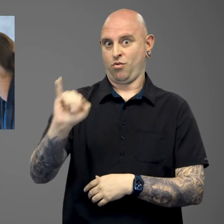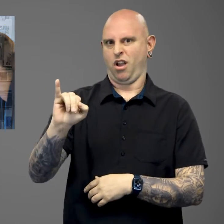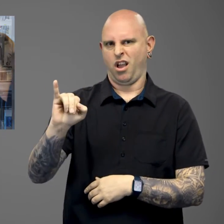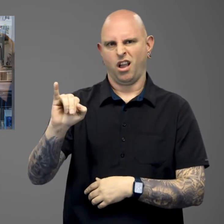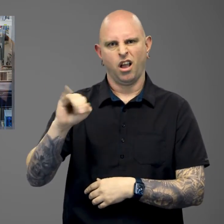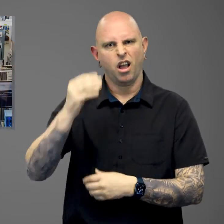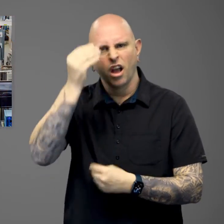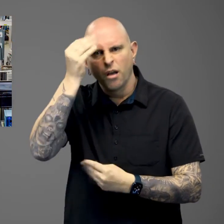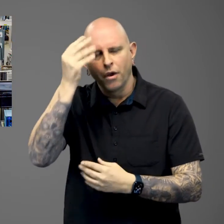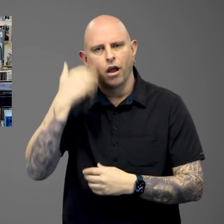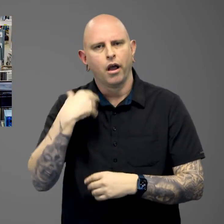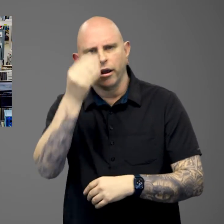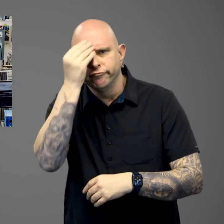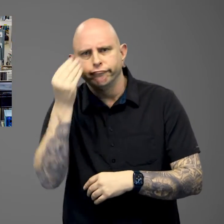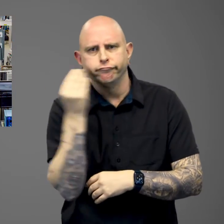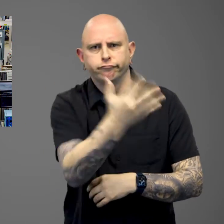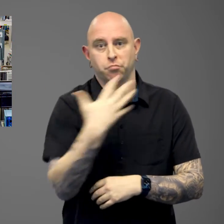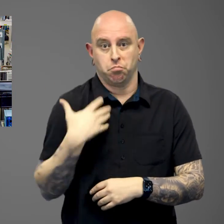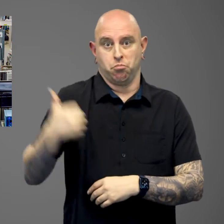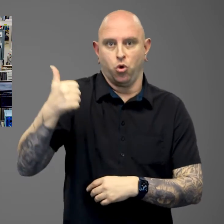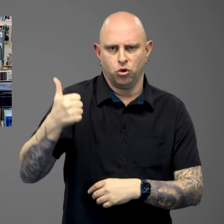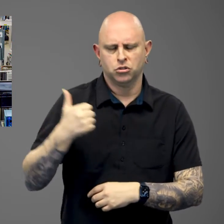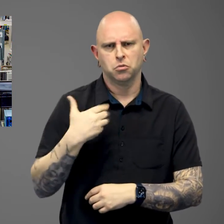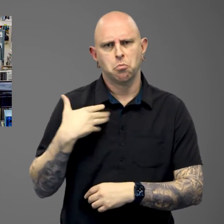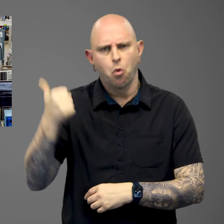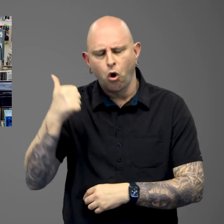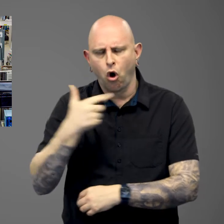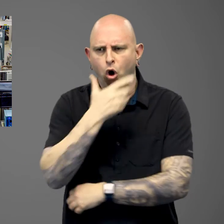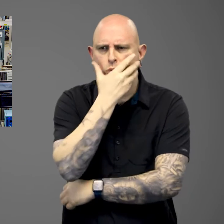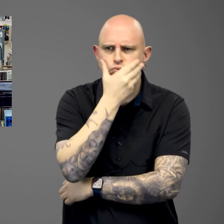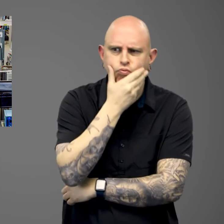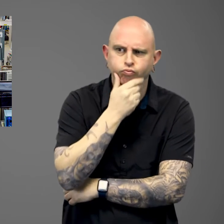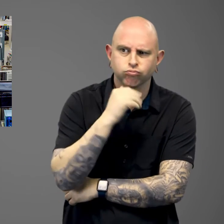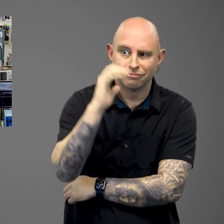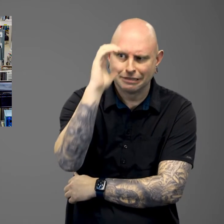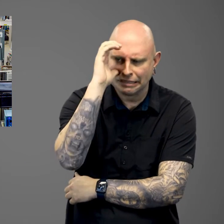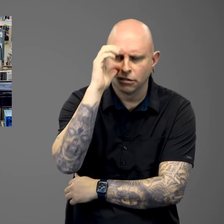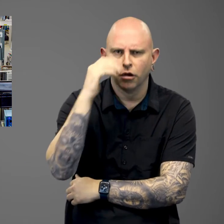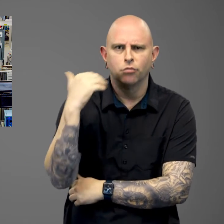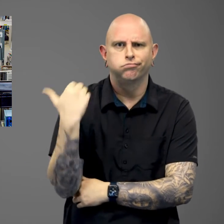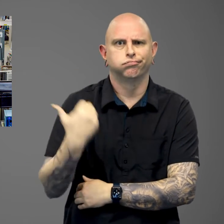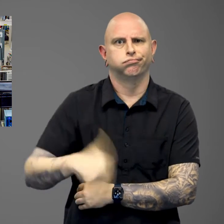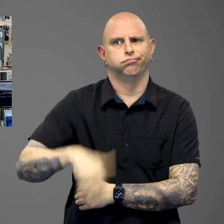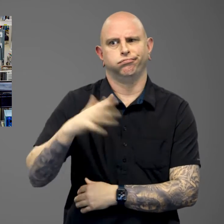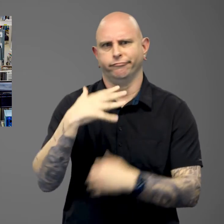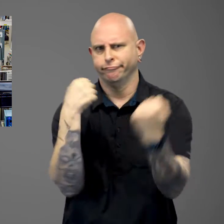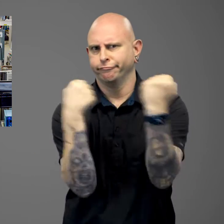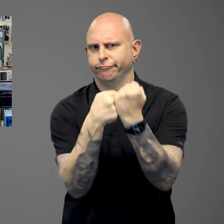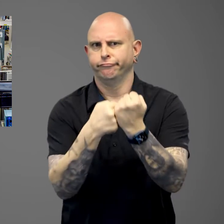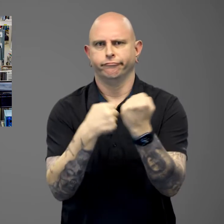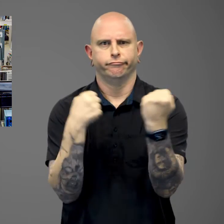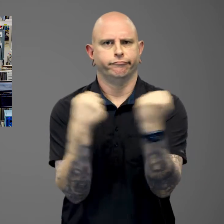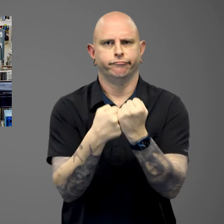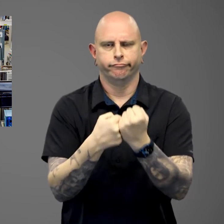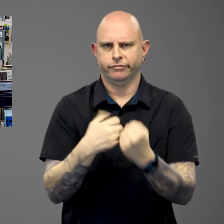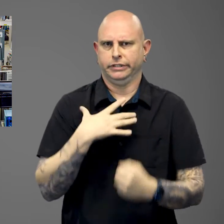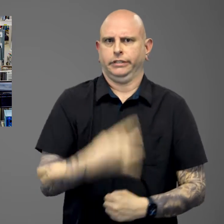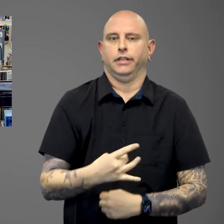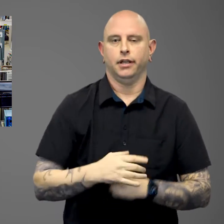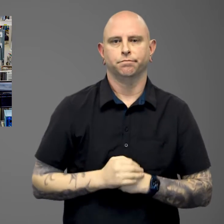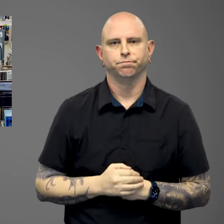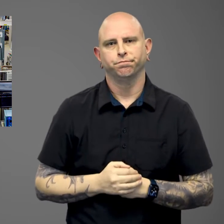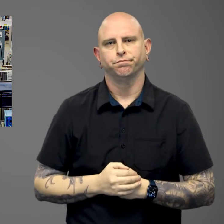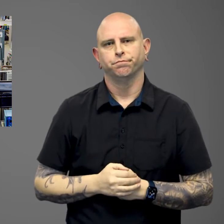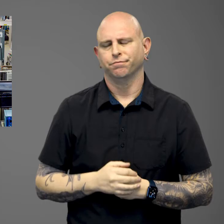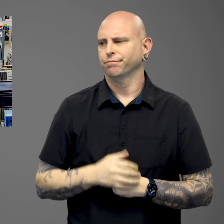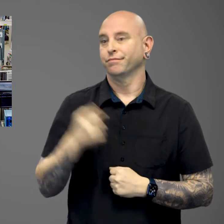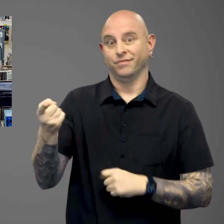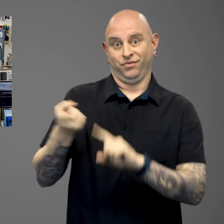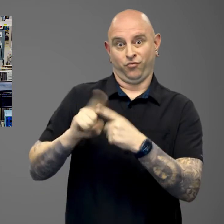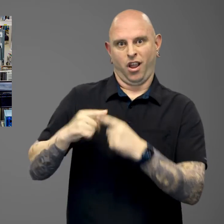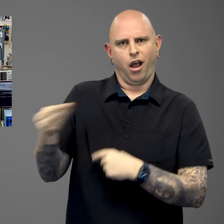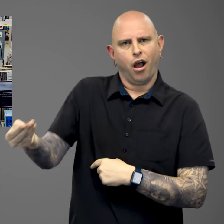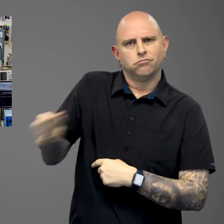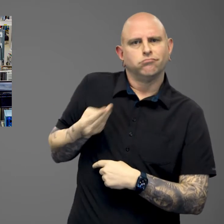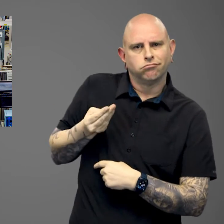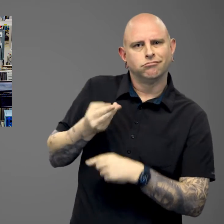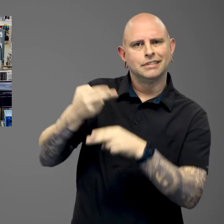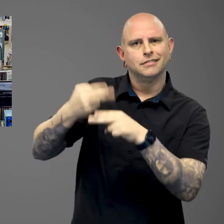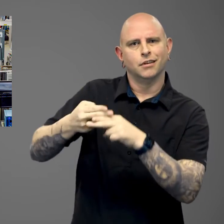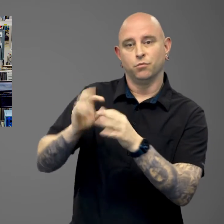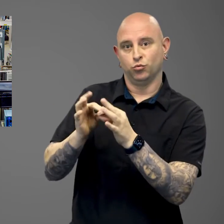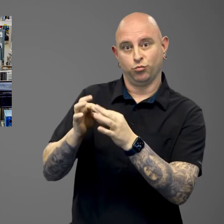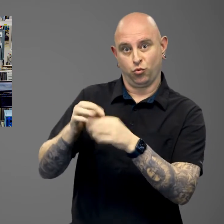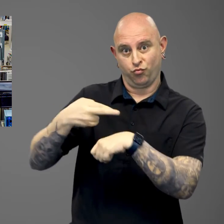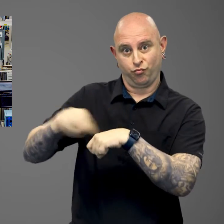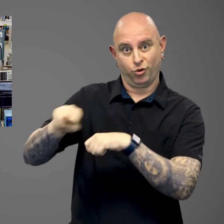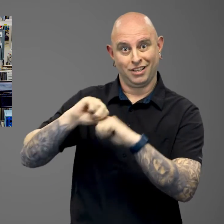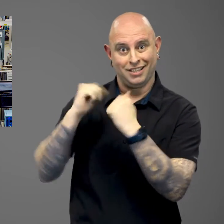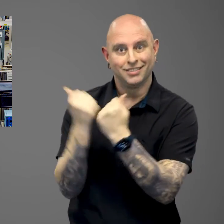I did tell my supervisor about a VRI option and he completely listened and was totally on board.